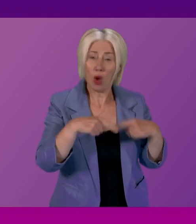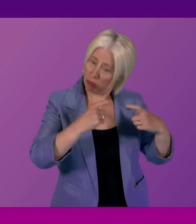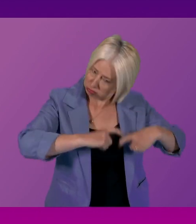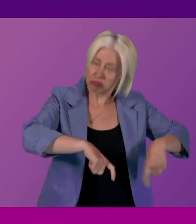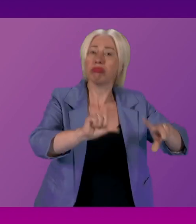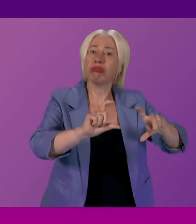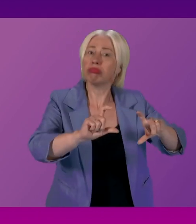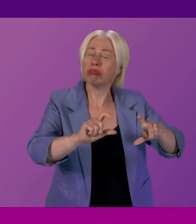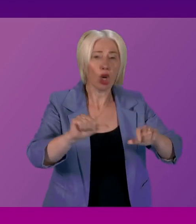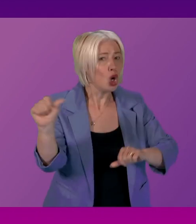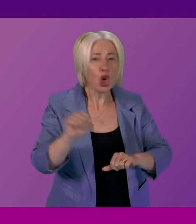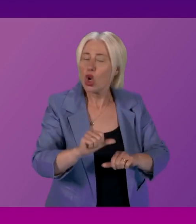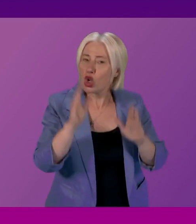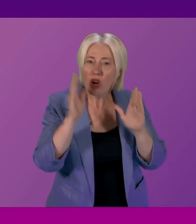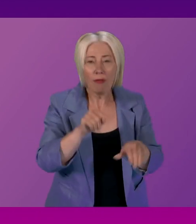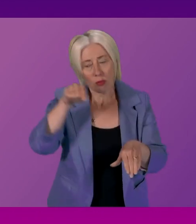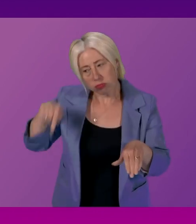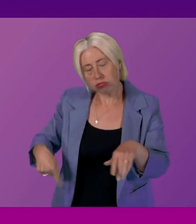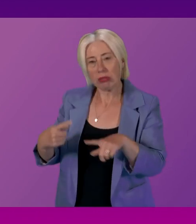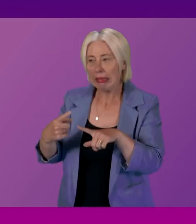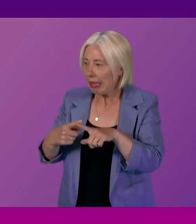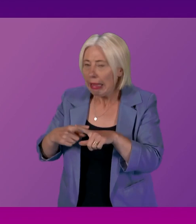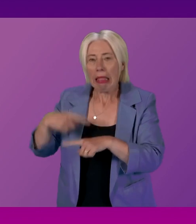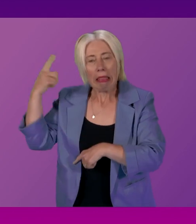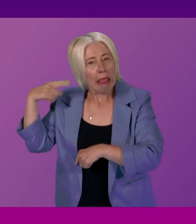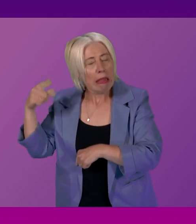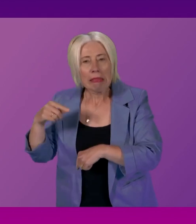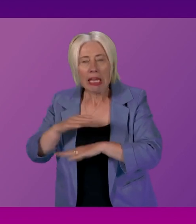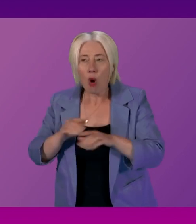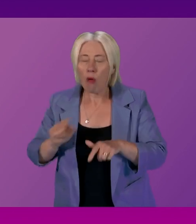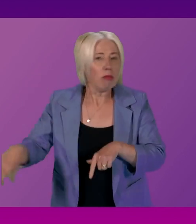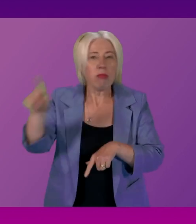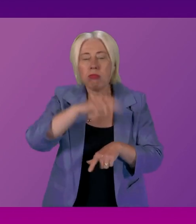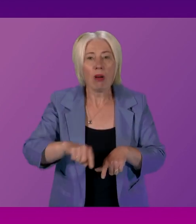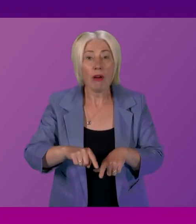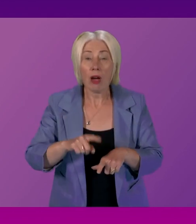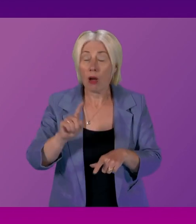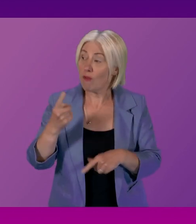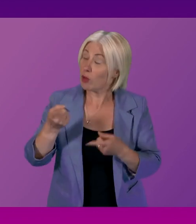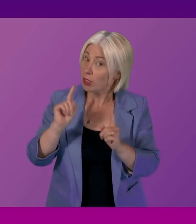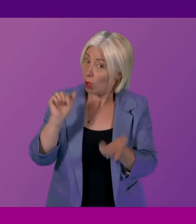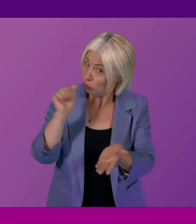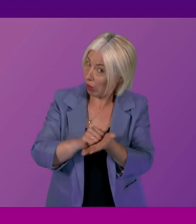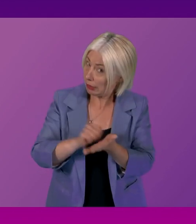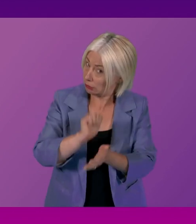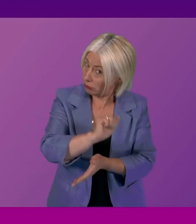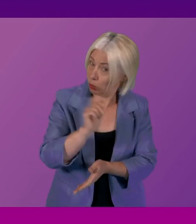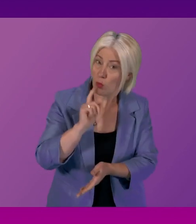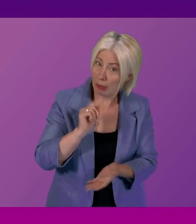We shouldn’t have to go to London or elsewhere.” First Minister, Margaret is right, isn’t she?